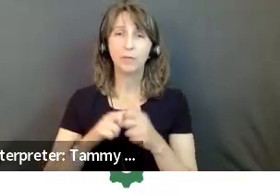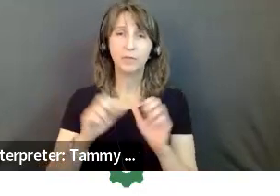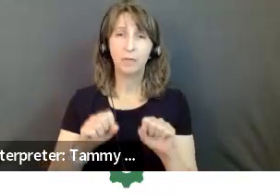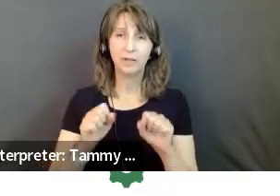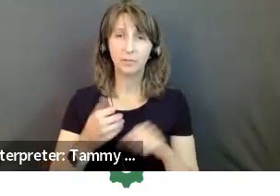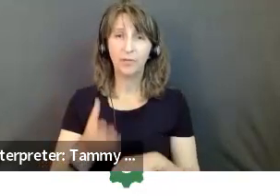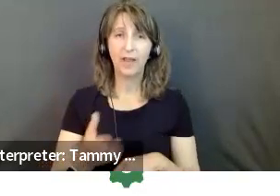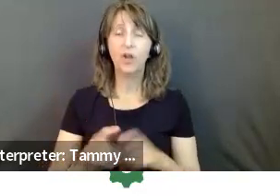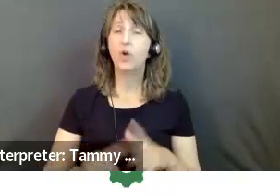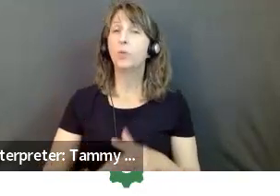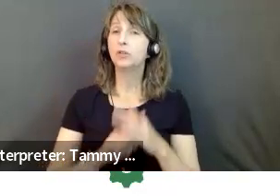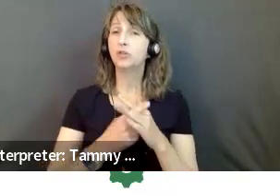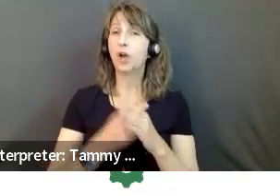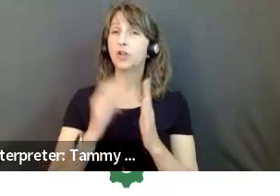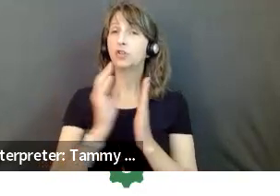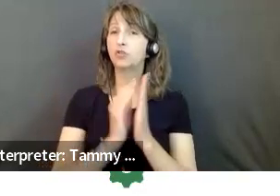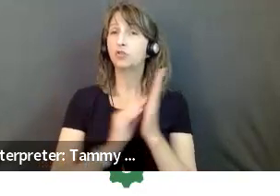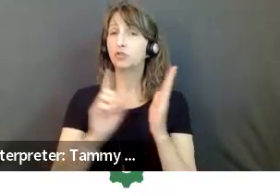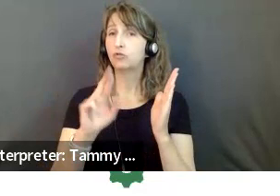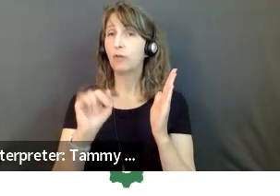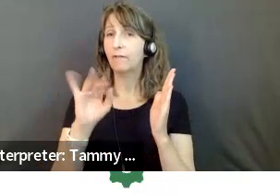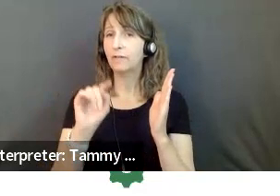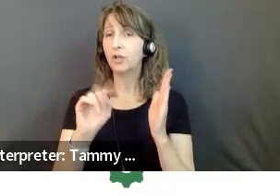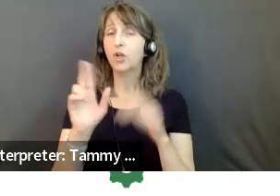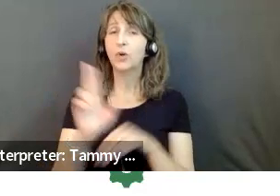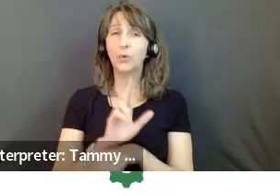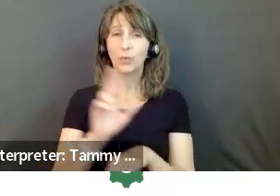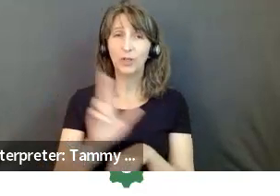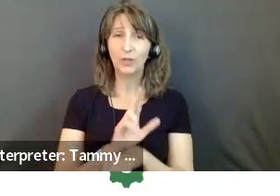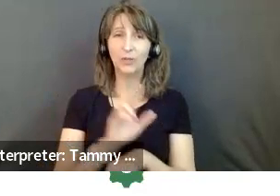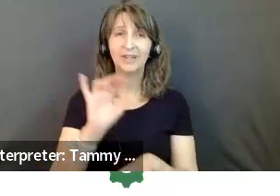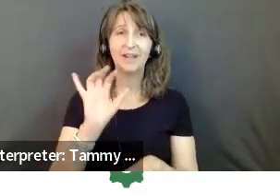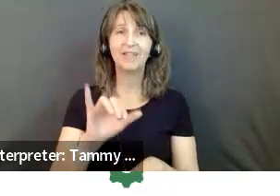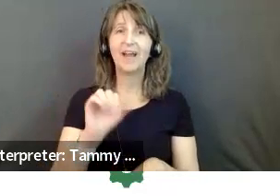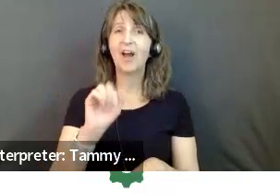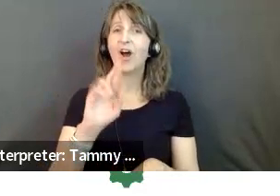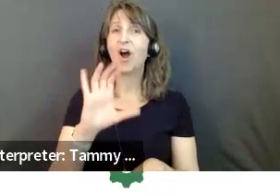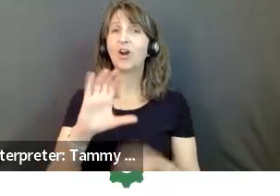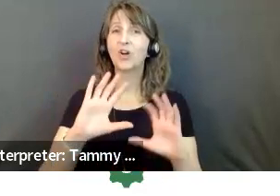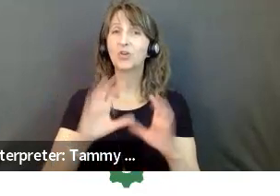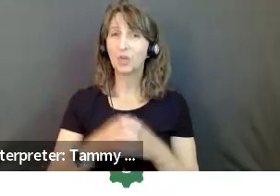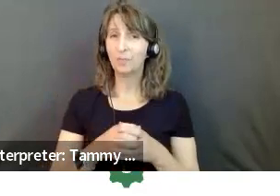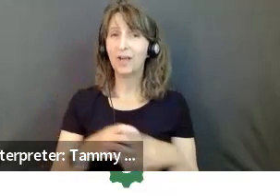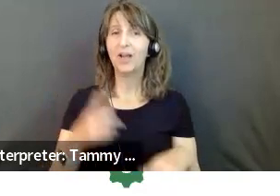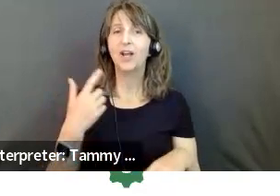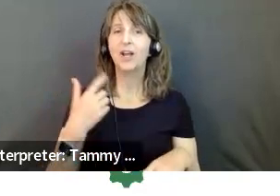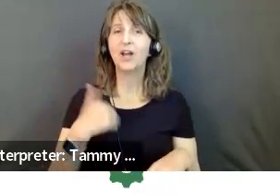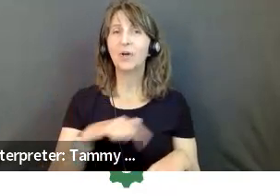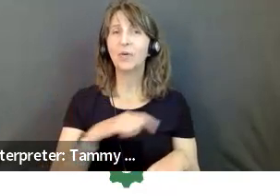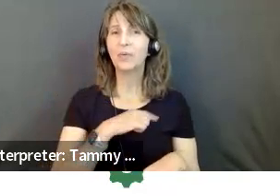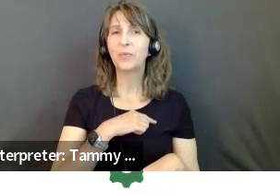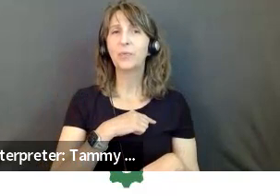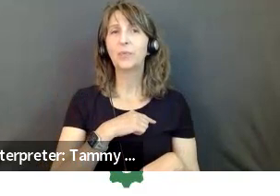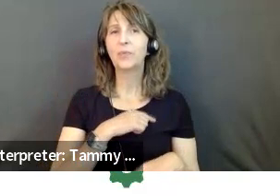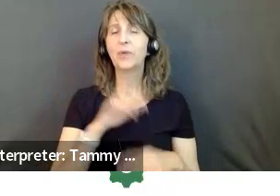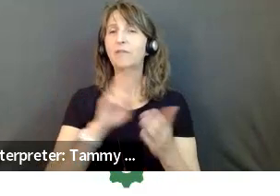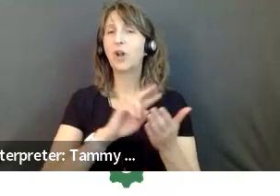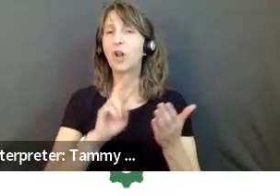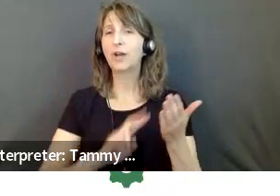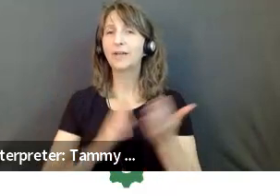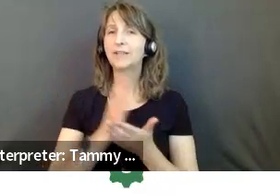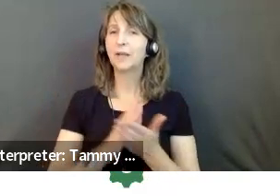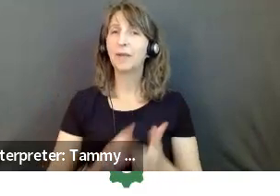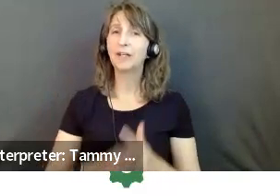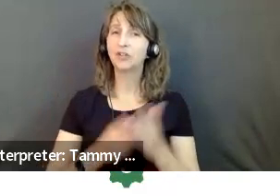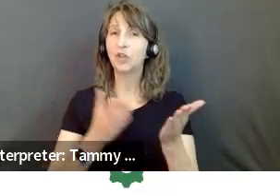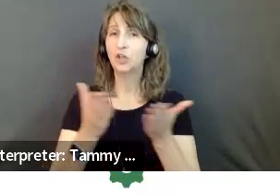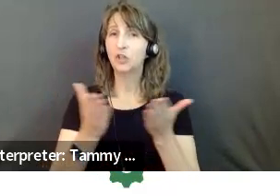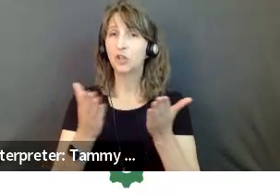We've already looked at some initial service definitions and provider requirements. To begin building into our new opportunities waiver, enhanced behavioral support, shared living service.